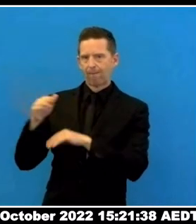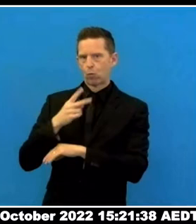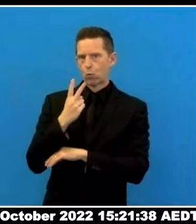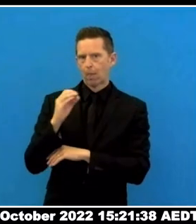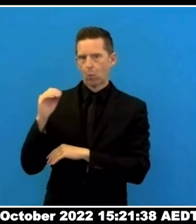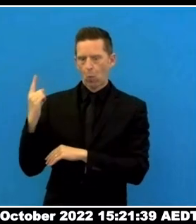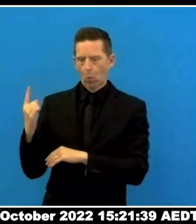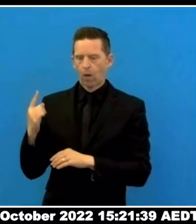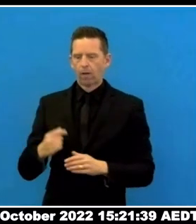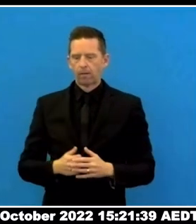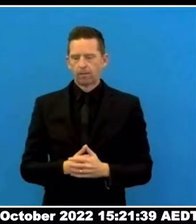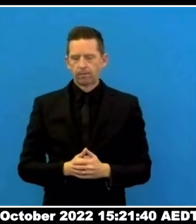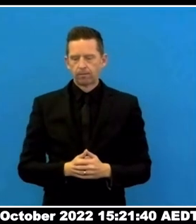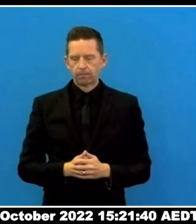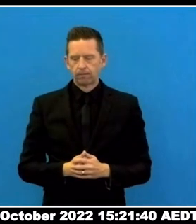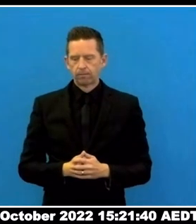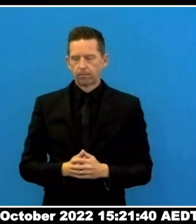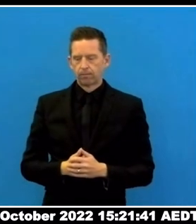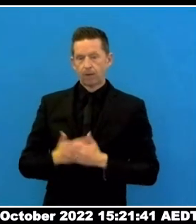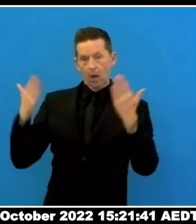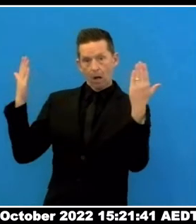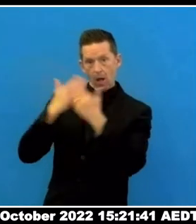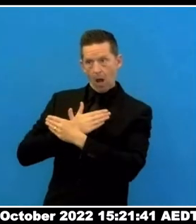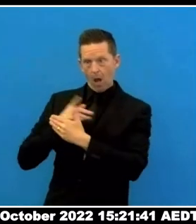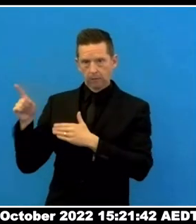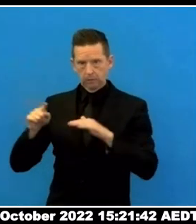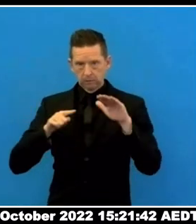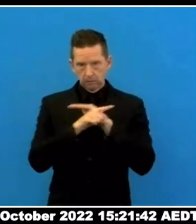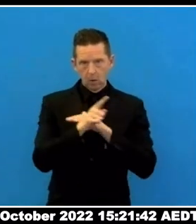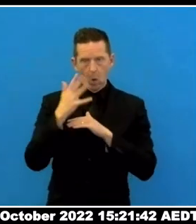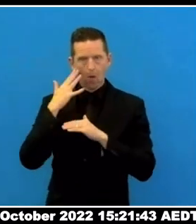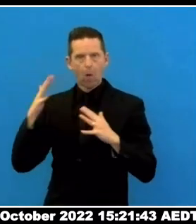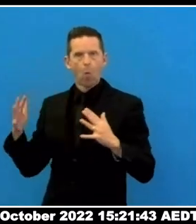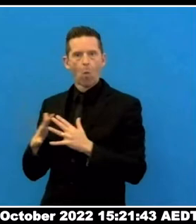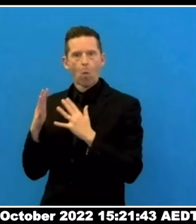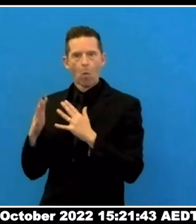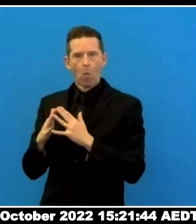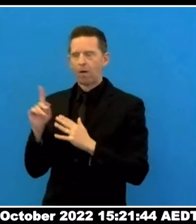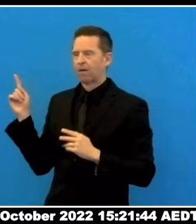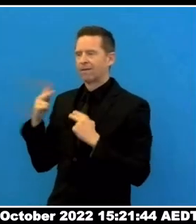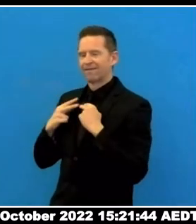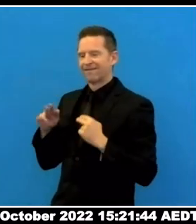when they actually the war started. I'm going to ask you to slow down. Okay. Yes.